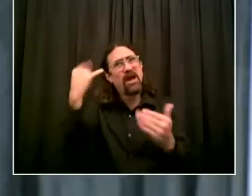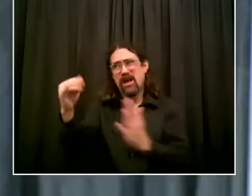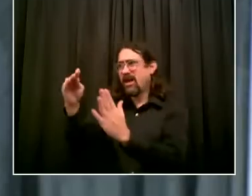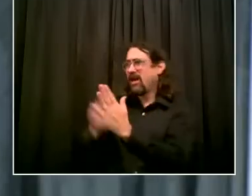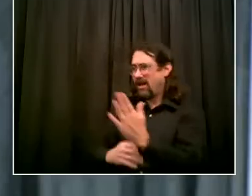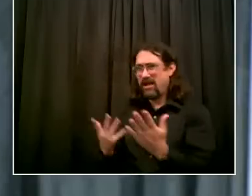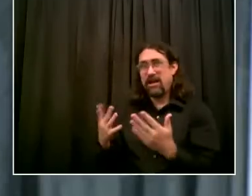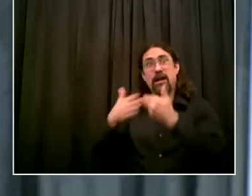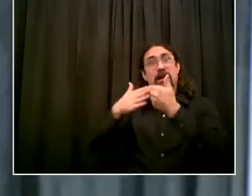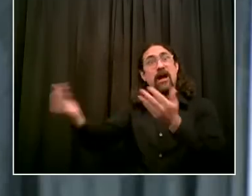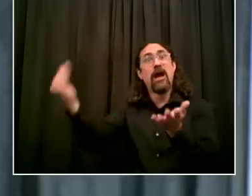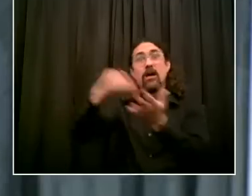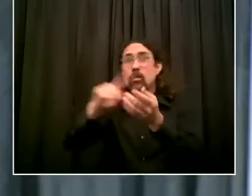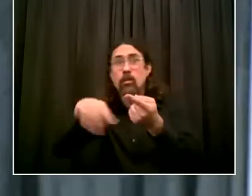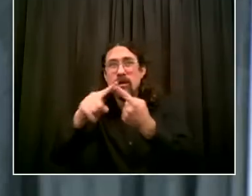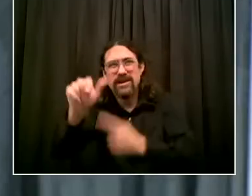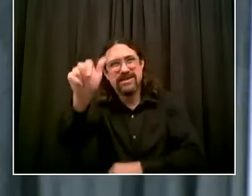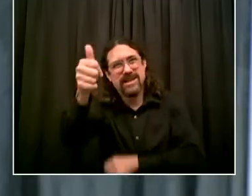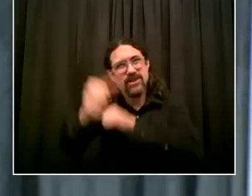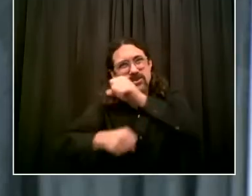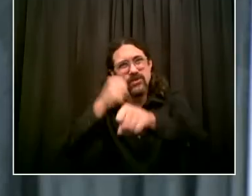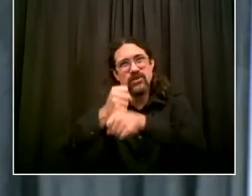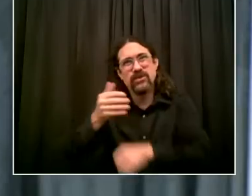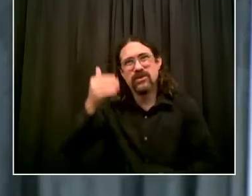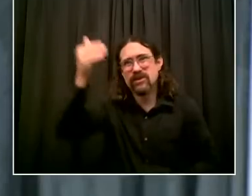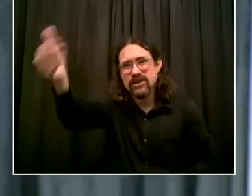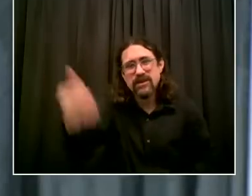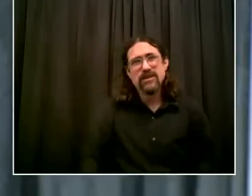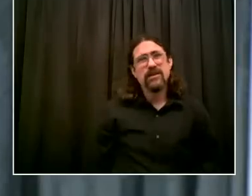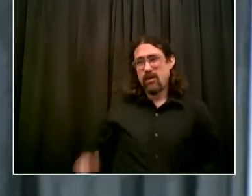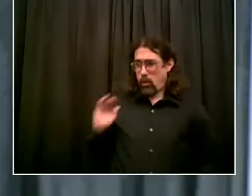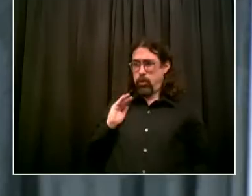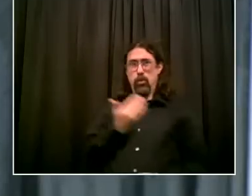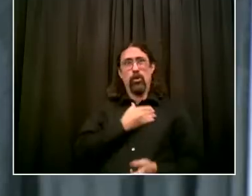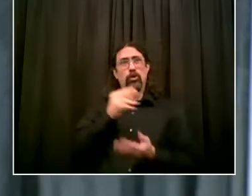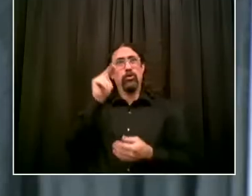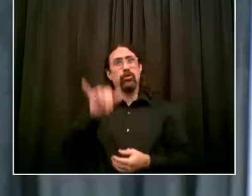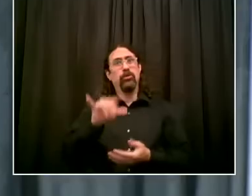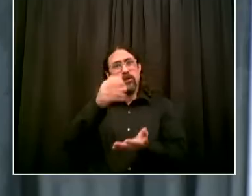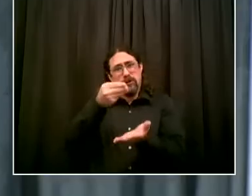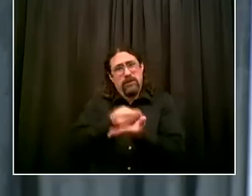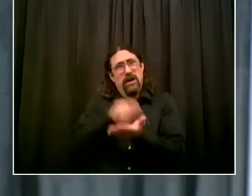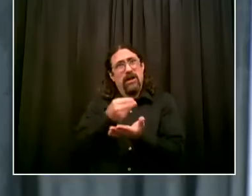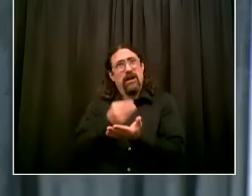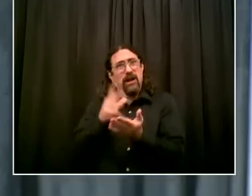QUESTIONS THAT WILL AFFECT THE XTNE 1 1YE0 ARS OF OUR CITY'S FUTURE. YOU CAN GO TO MY2020CENSUS.GOV. WE ARE FIGHTING